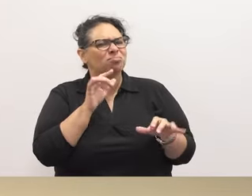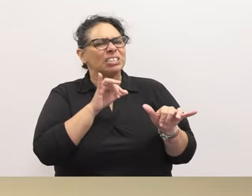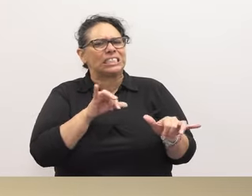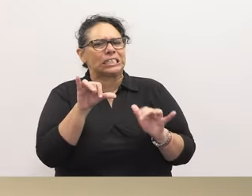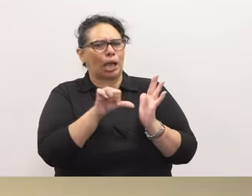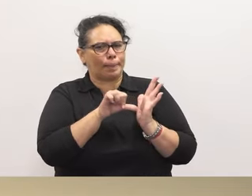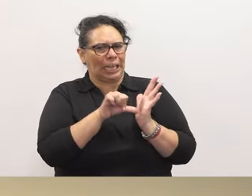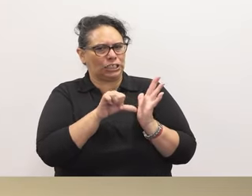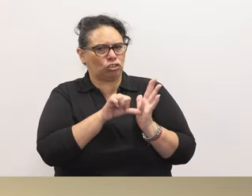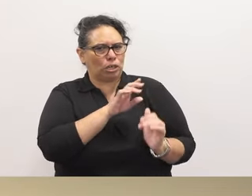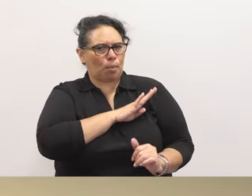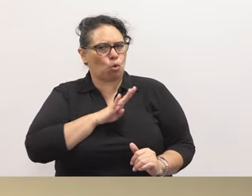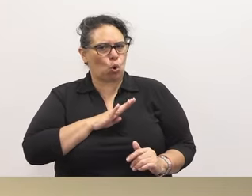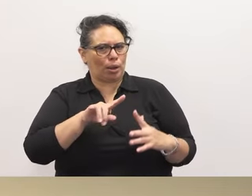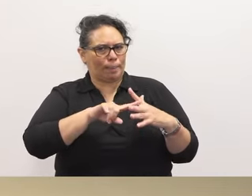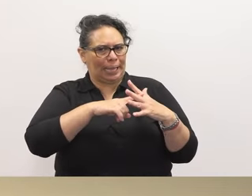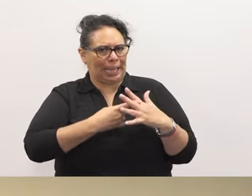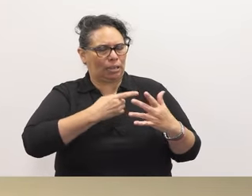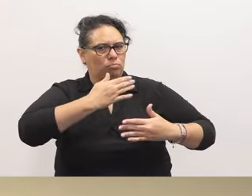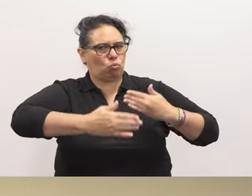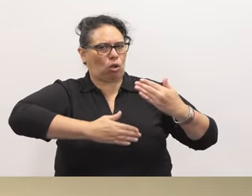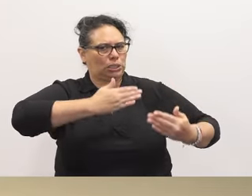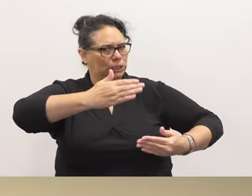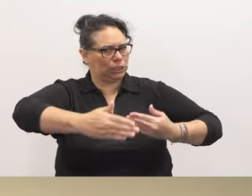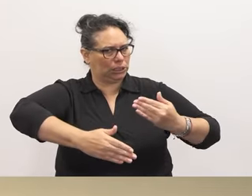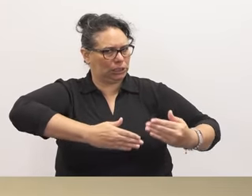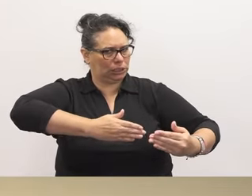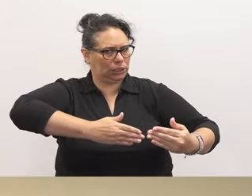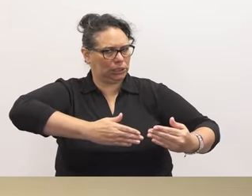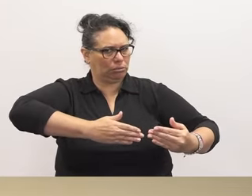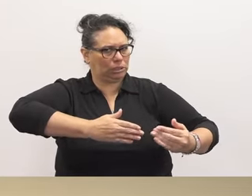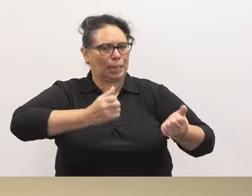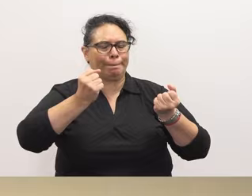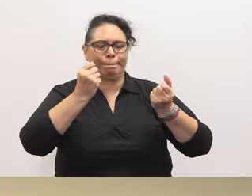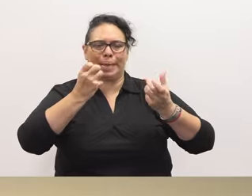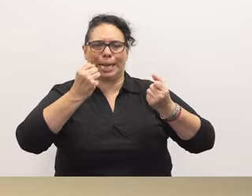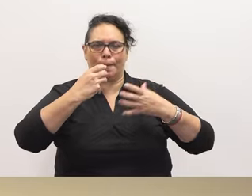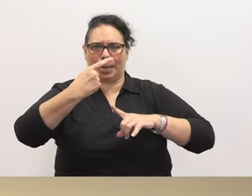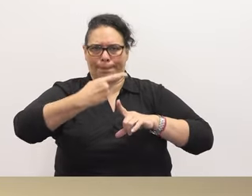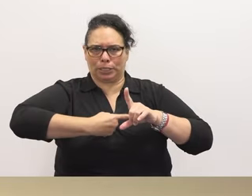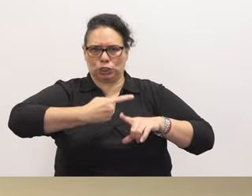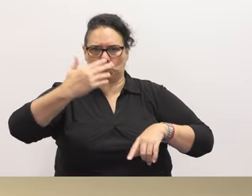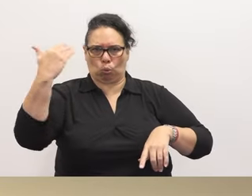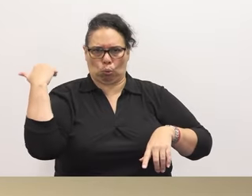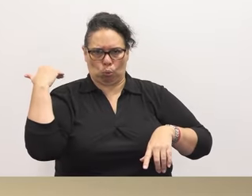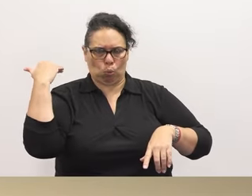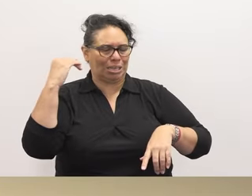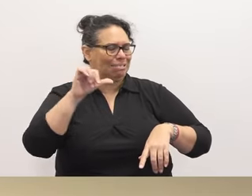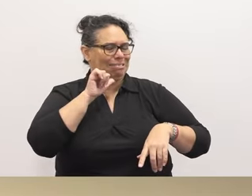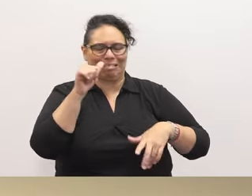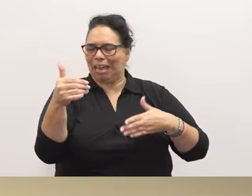The board began this process many, many months ago. So this is not a new process, this is not the beginning.